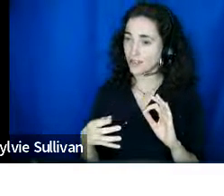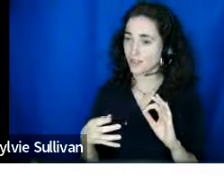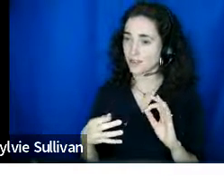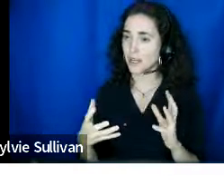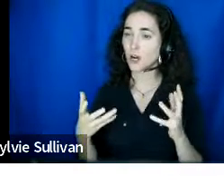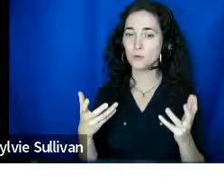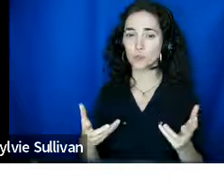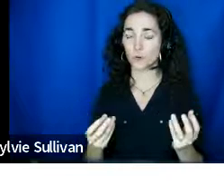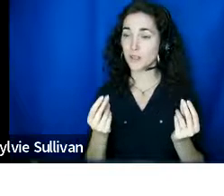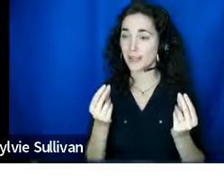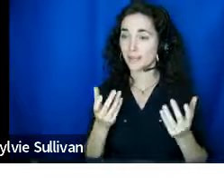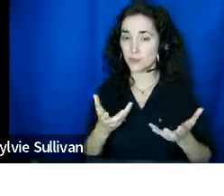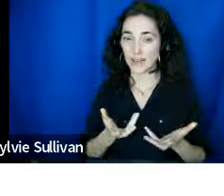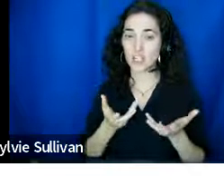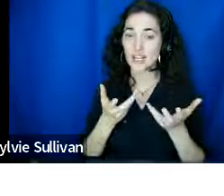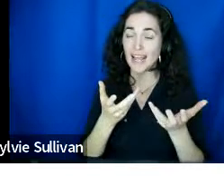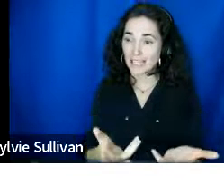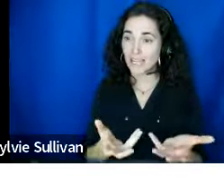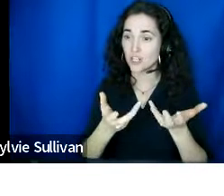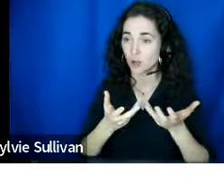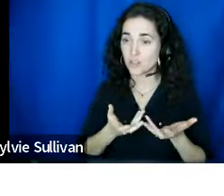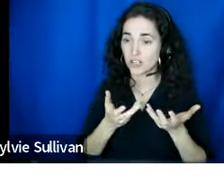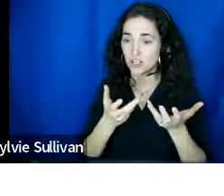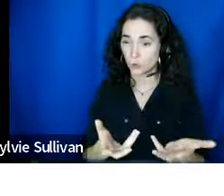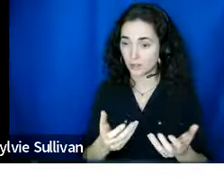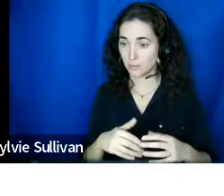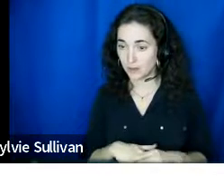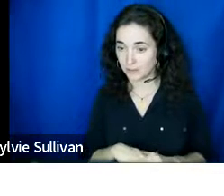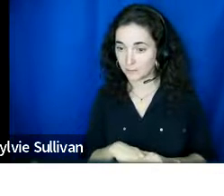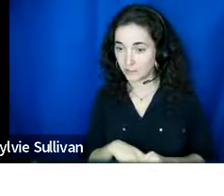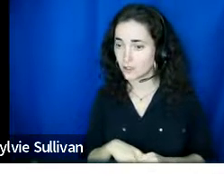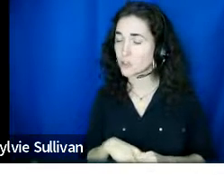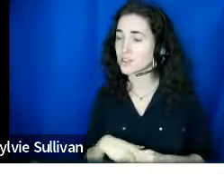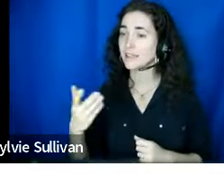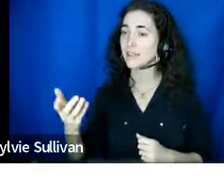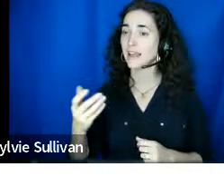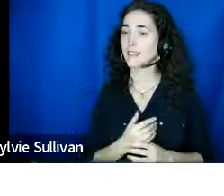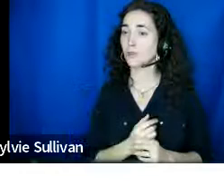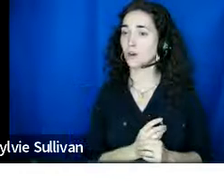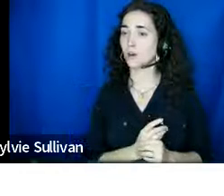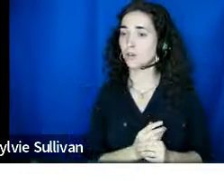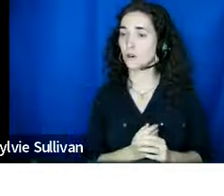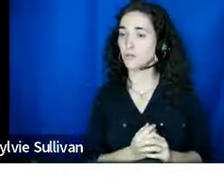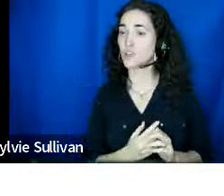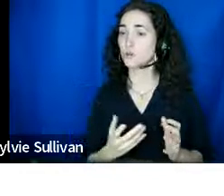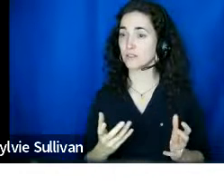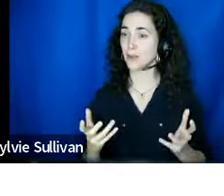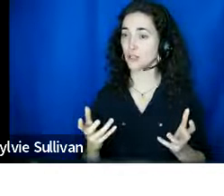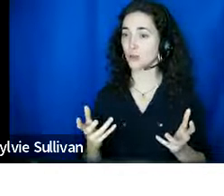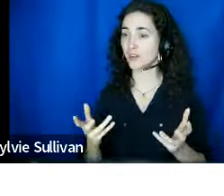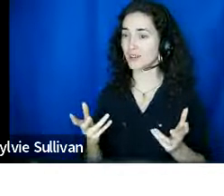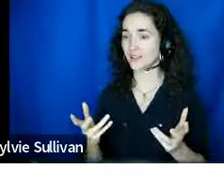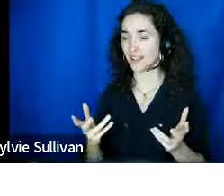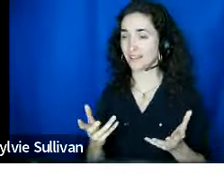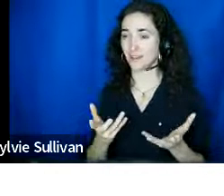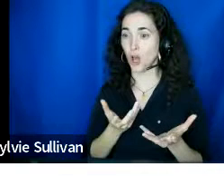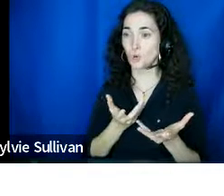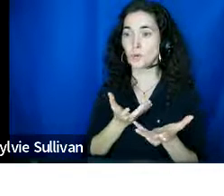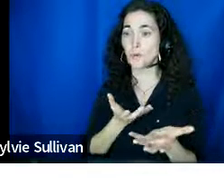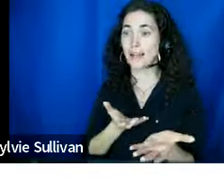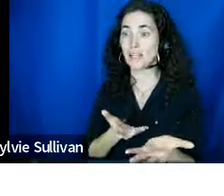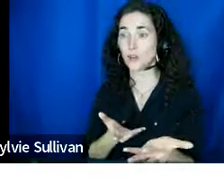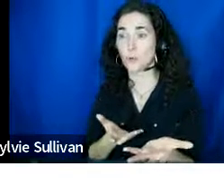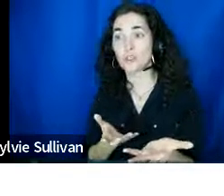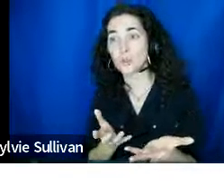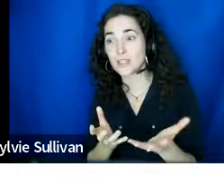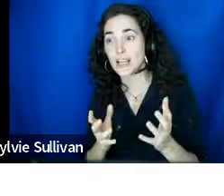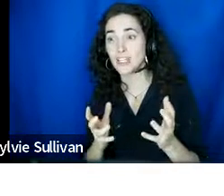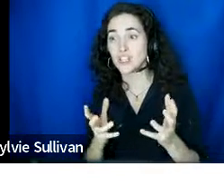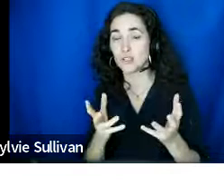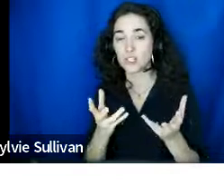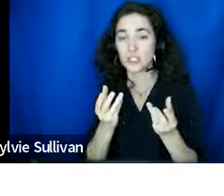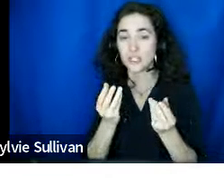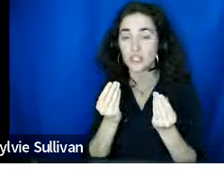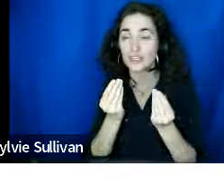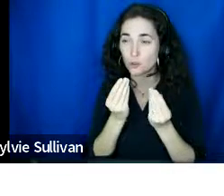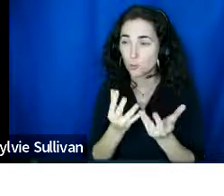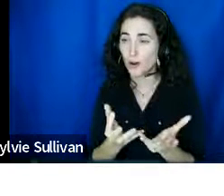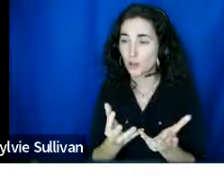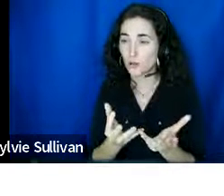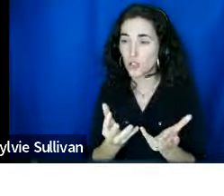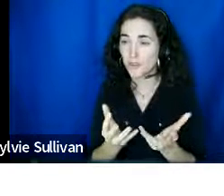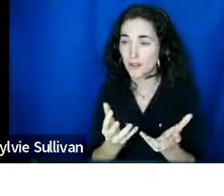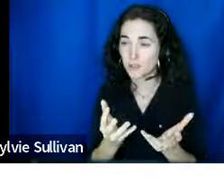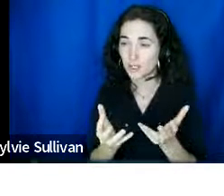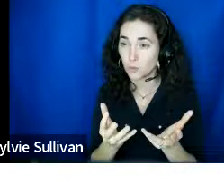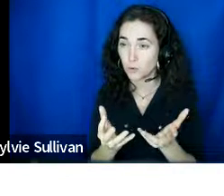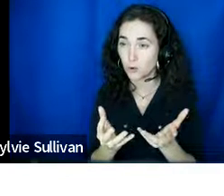Then those phrases become useful. you can you can actually engage in conversation with somebody just like the example of shoes that I mentioned earlier. That a woman liked another woman's shoes, and she she gets her point across without using proper grammar.